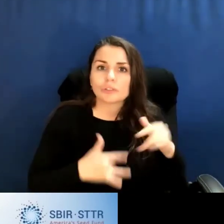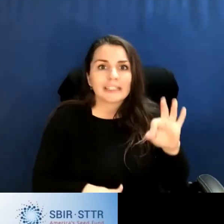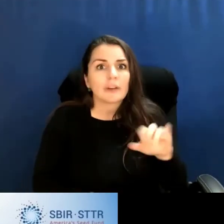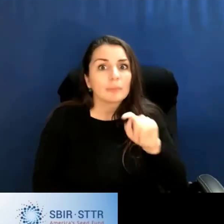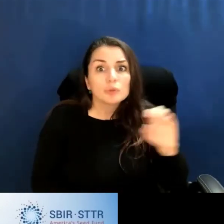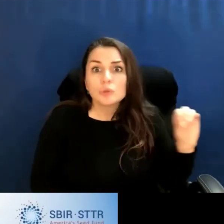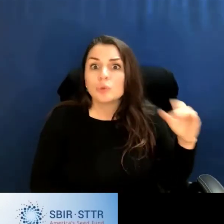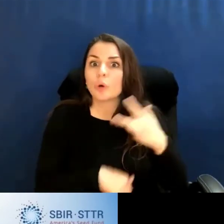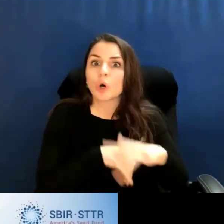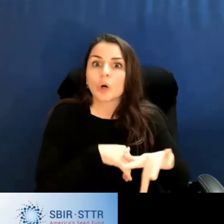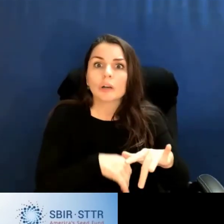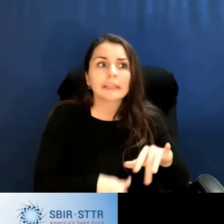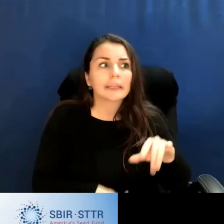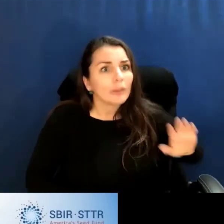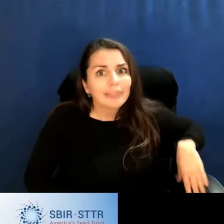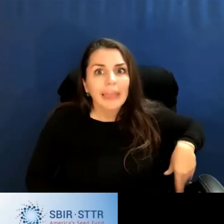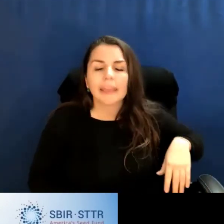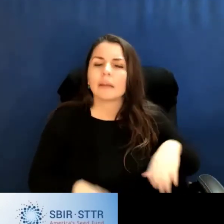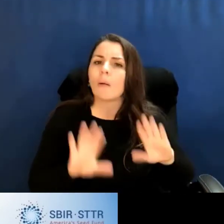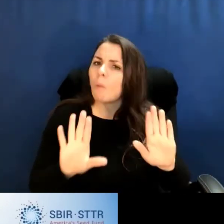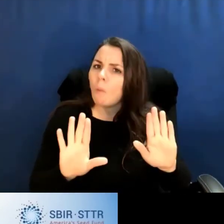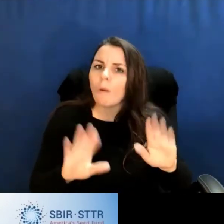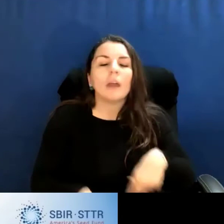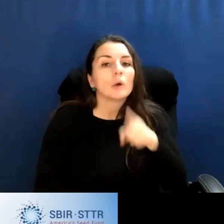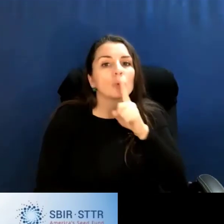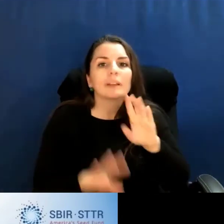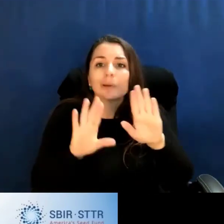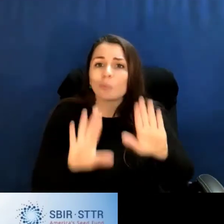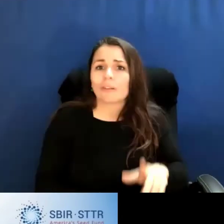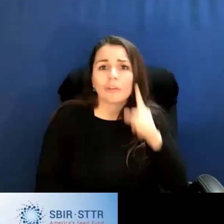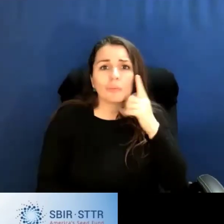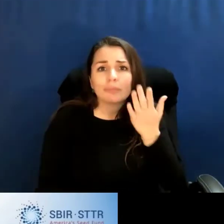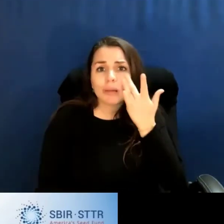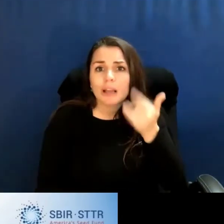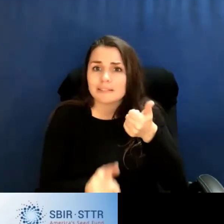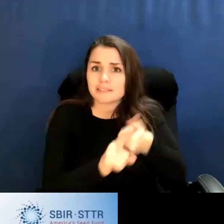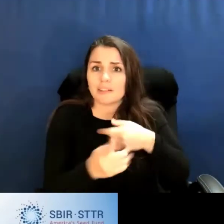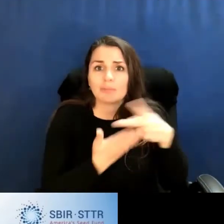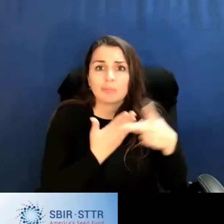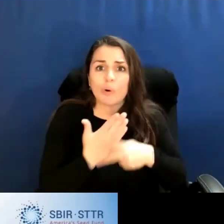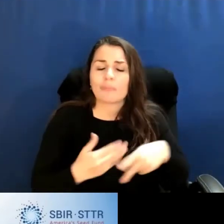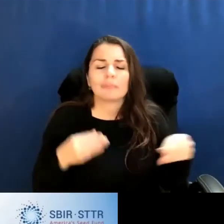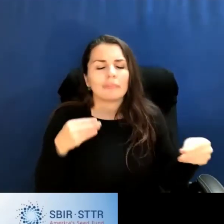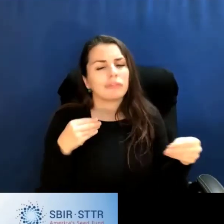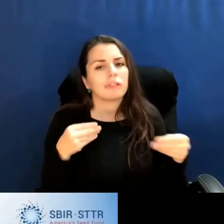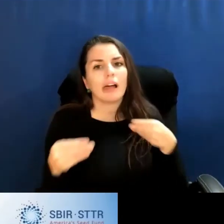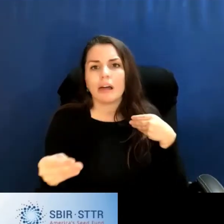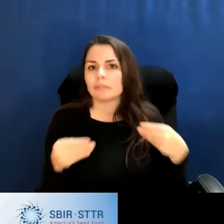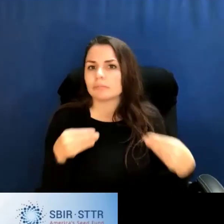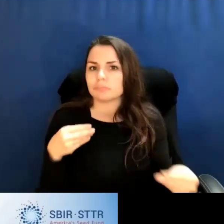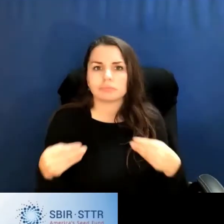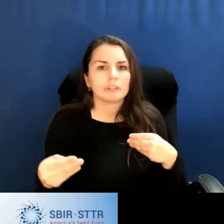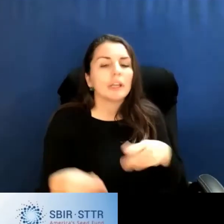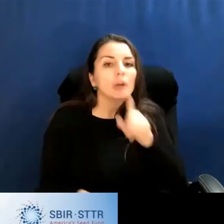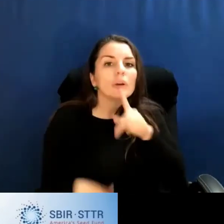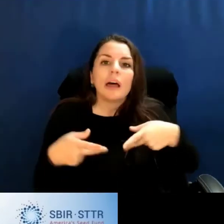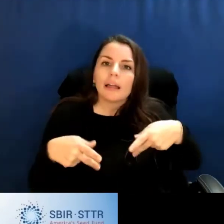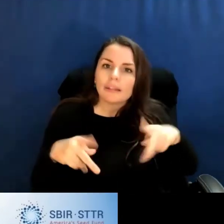but the great thing about the small business program is it's really flexible, so it allows for companies and innovations